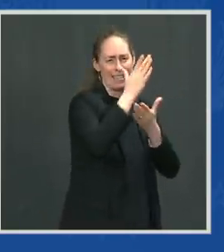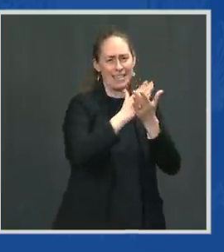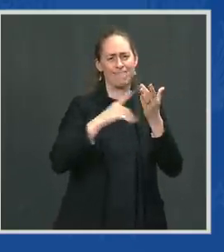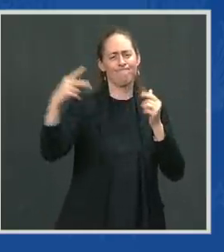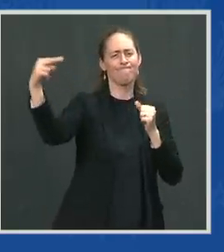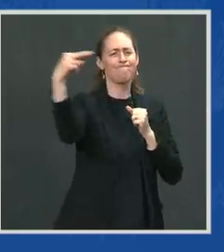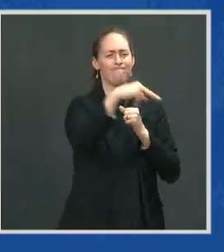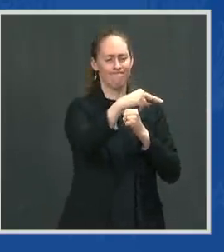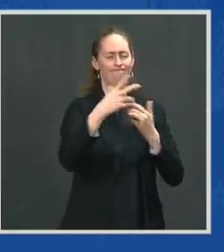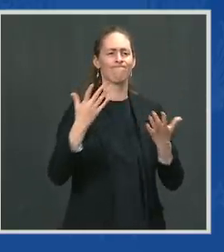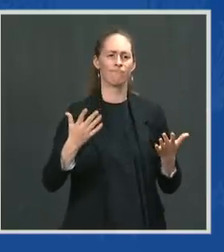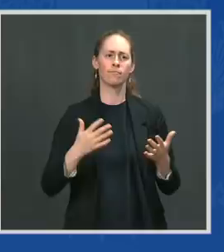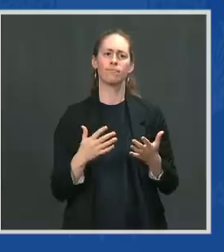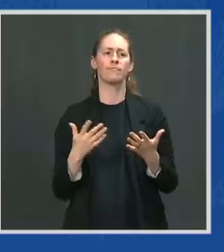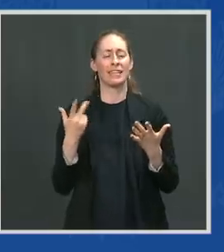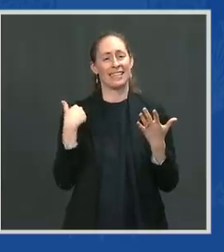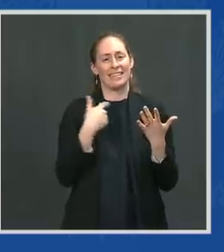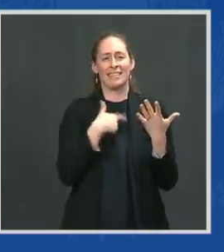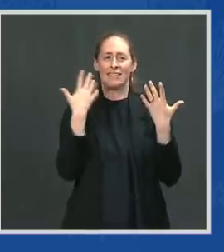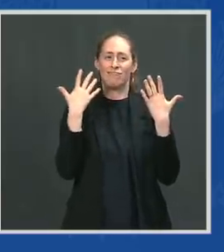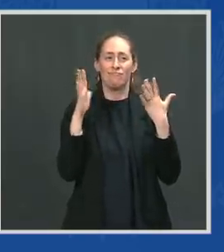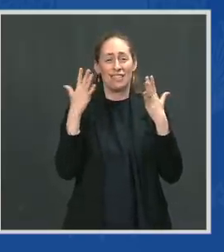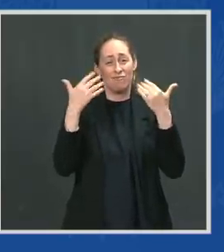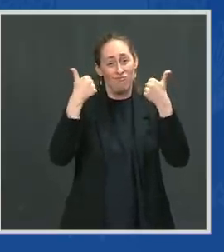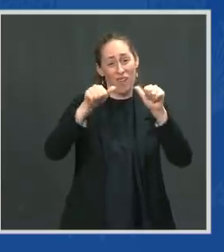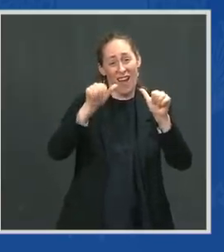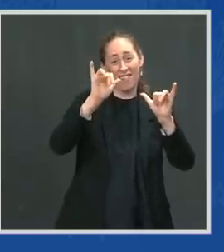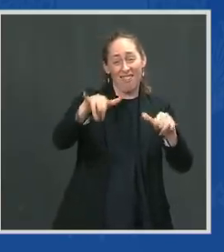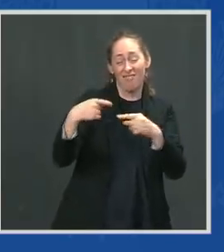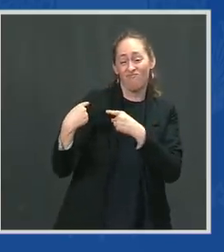We gave that argument a decade. It's never proved effective --